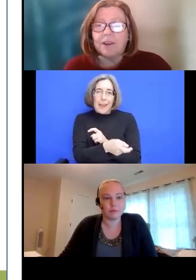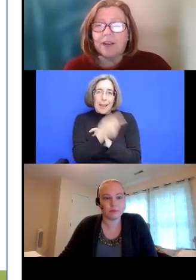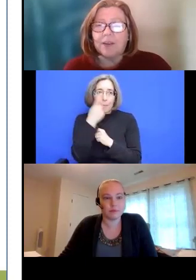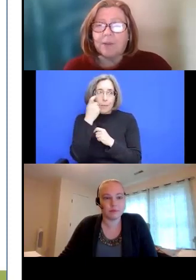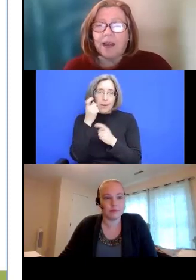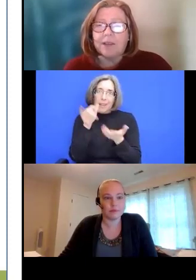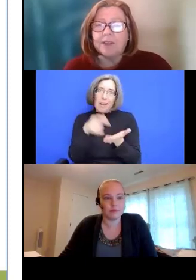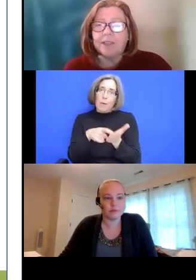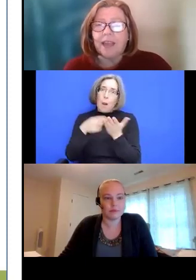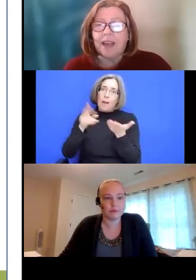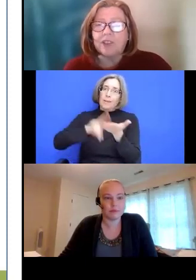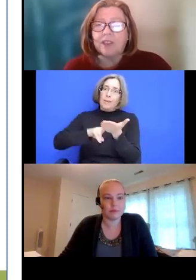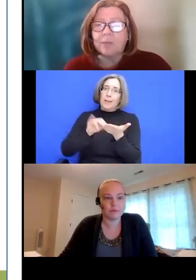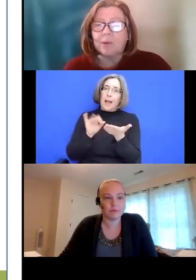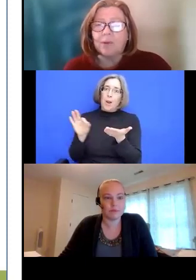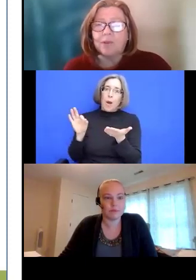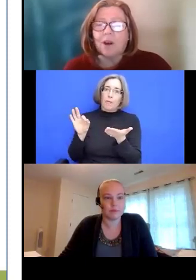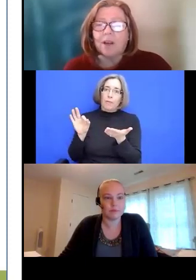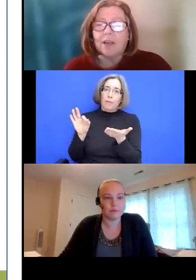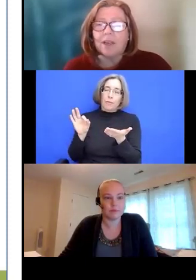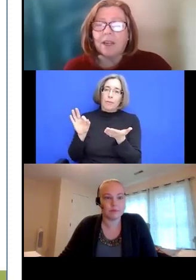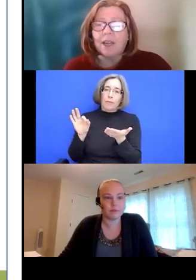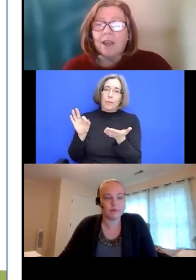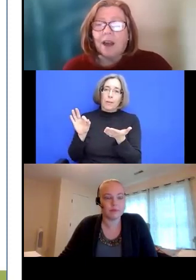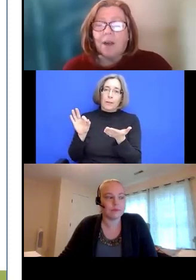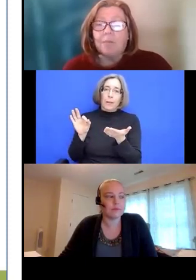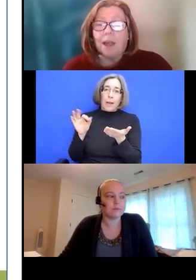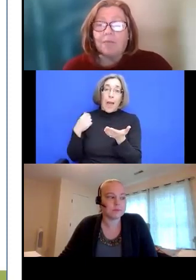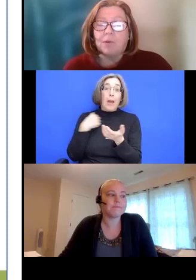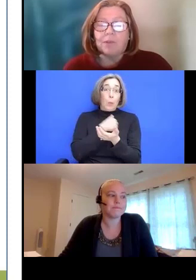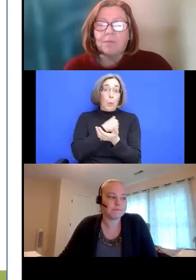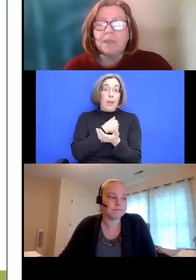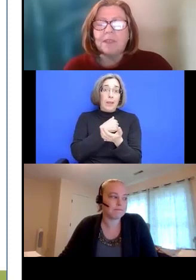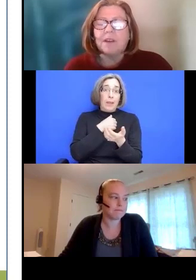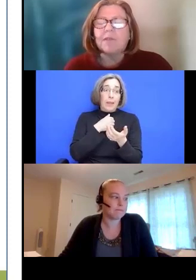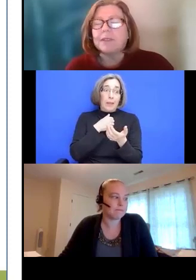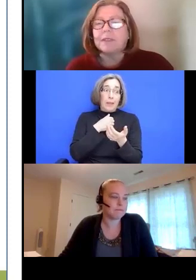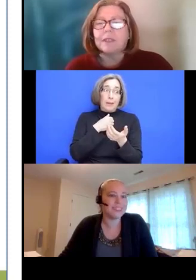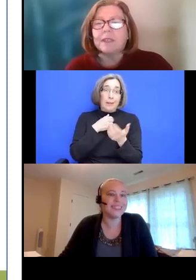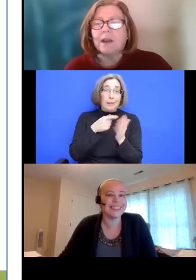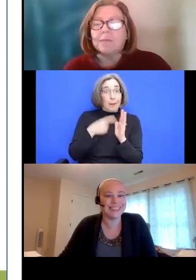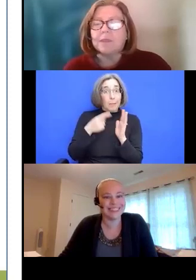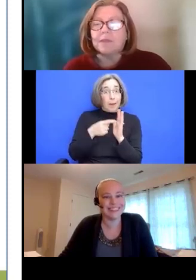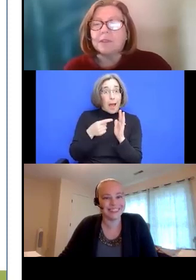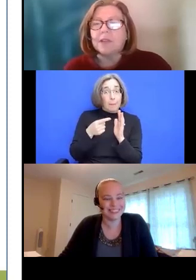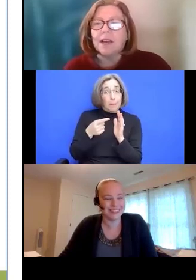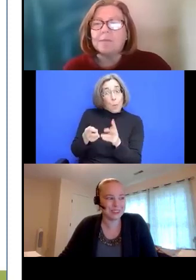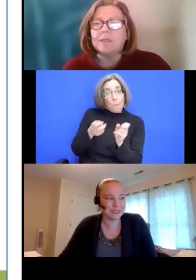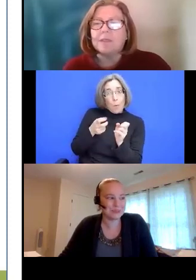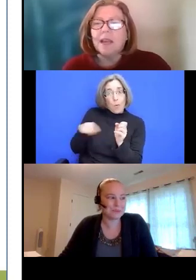and then we honestly, actually pull those auditing. I have pulled them myself recently several times.